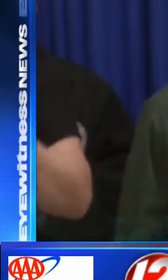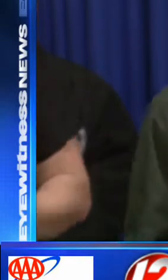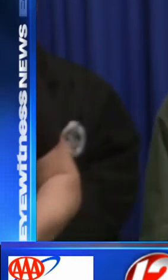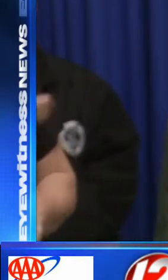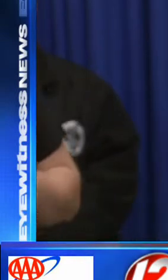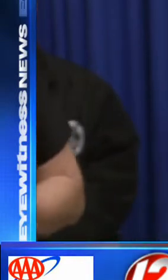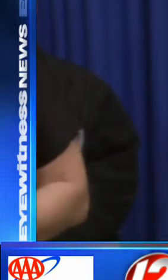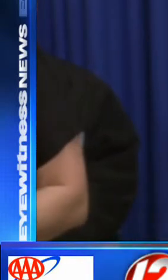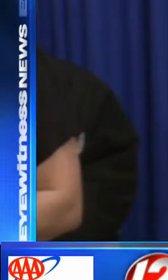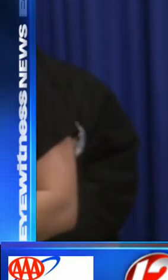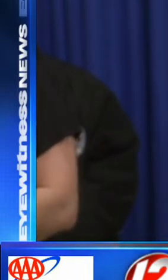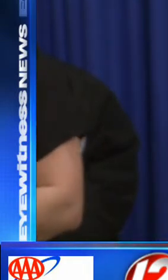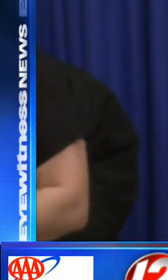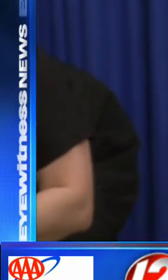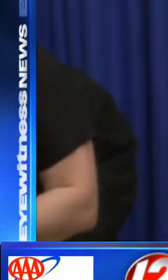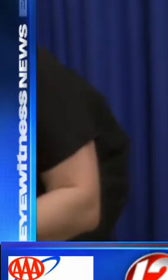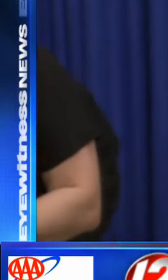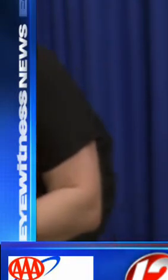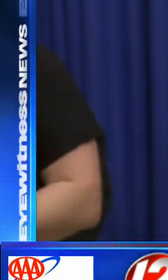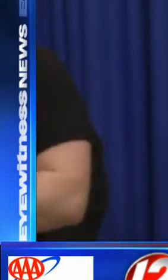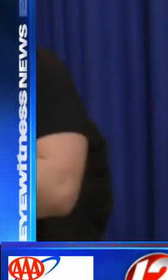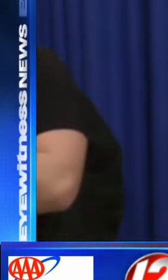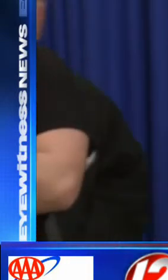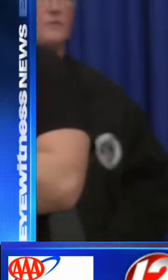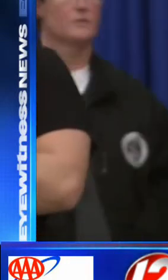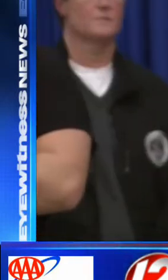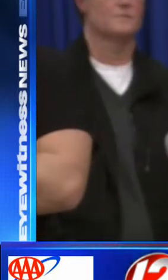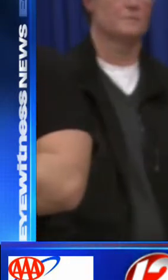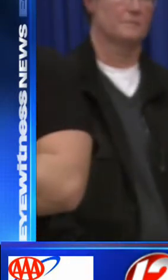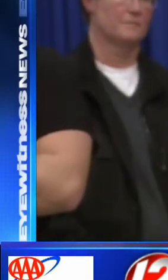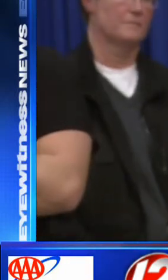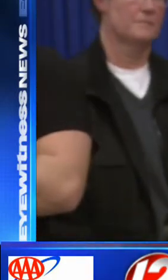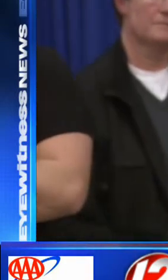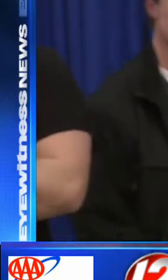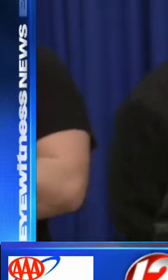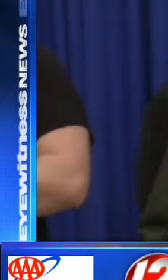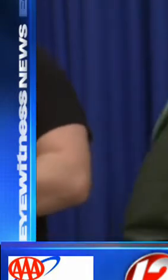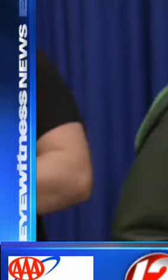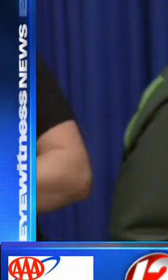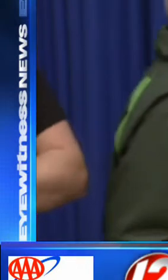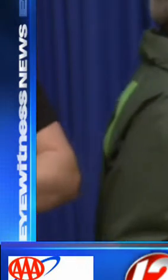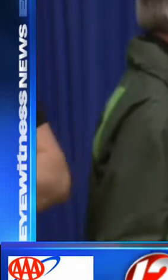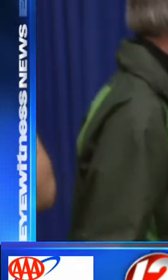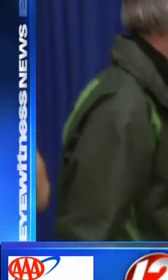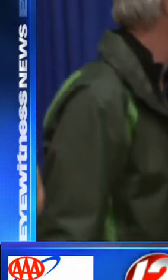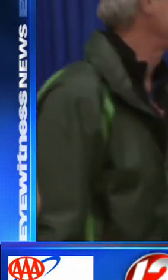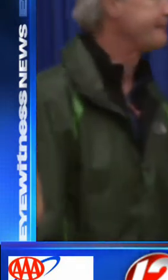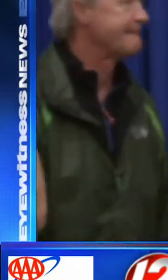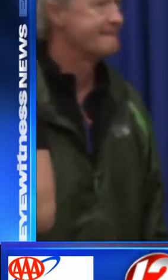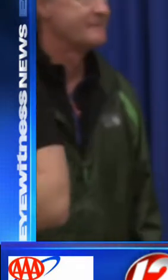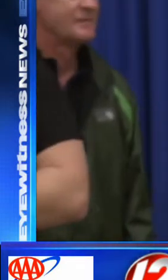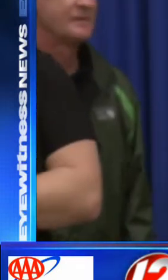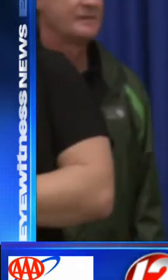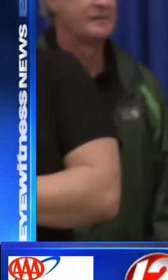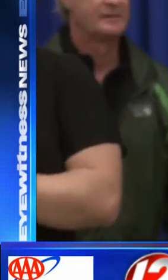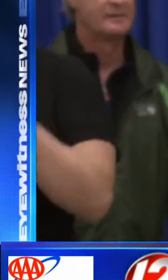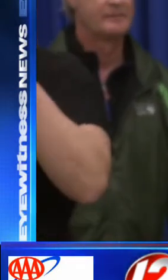AS POSSIBLE. THANK YOU. ADD.